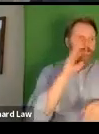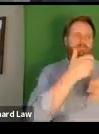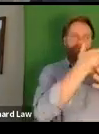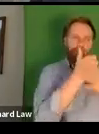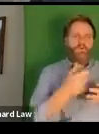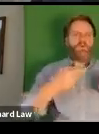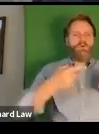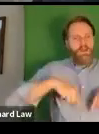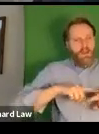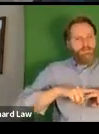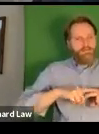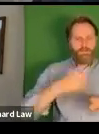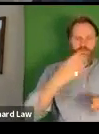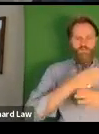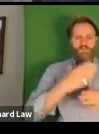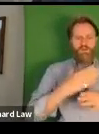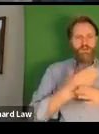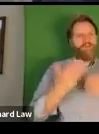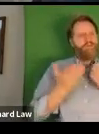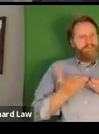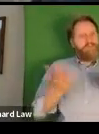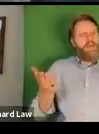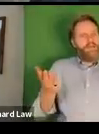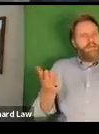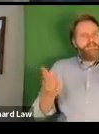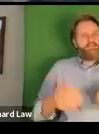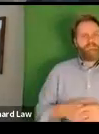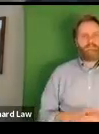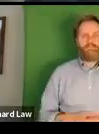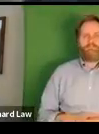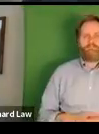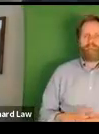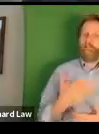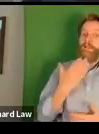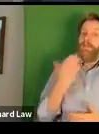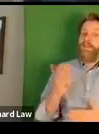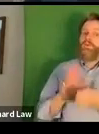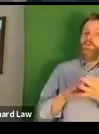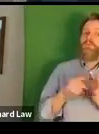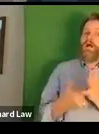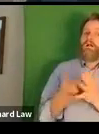way we can get fair pay. Okay thanks very much Mark quick shout